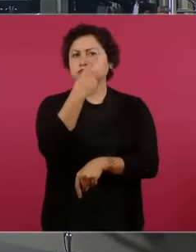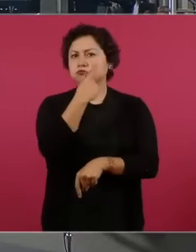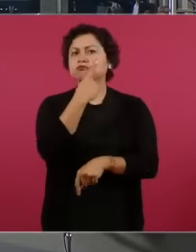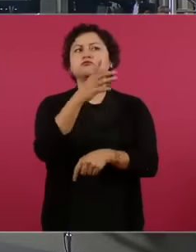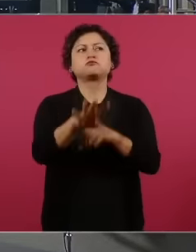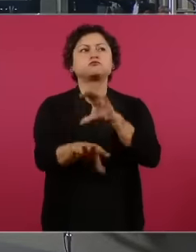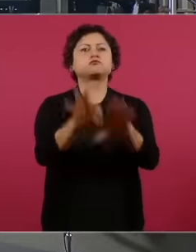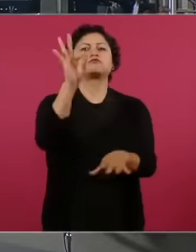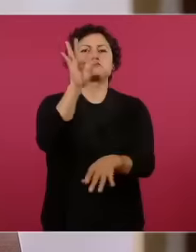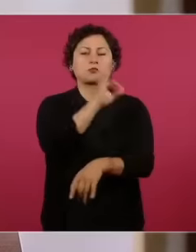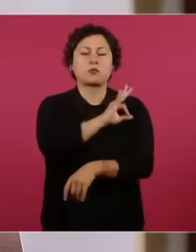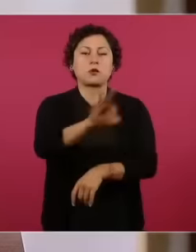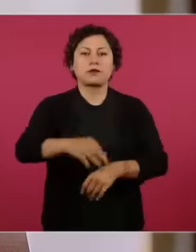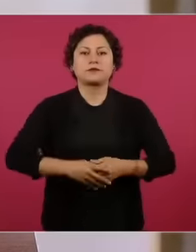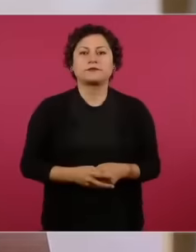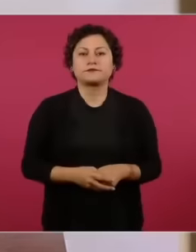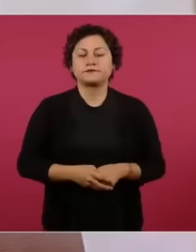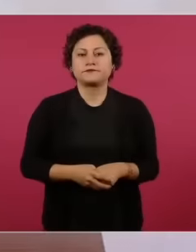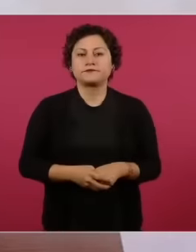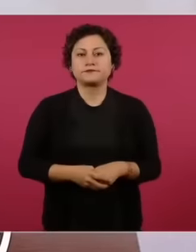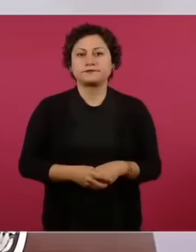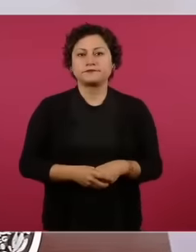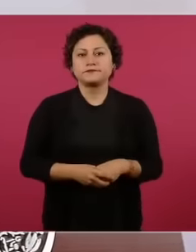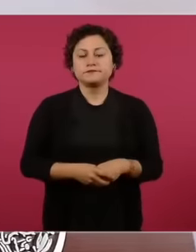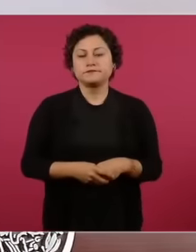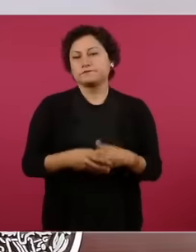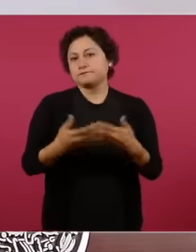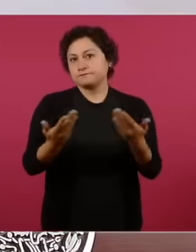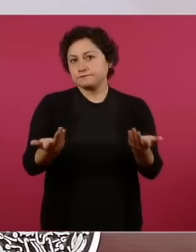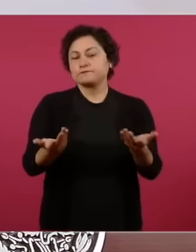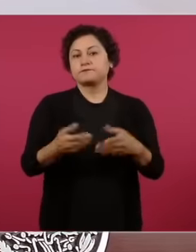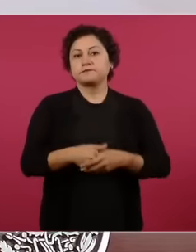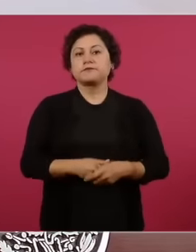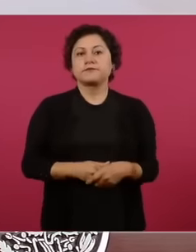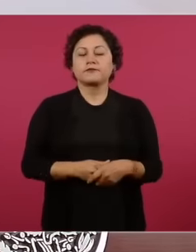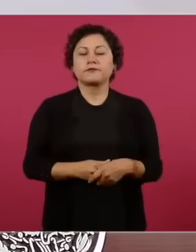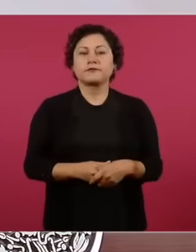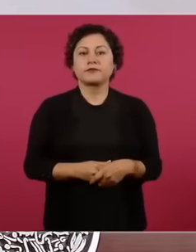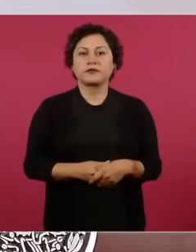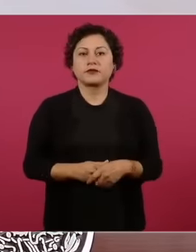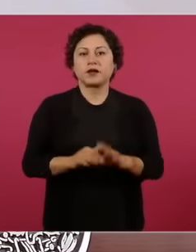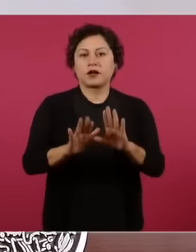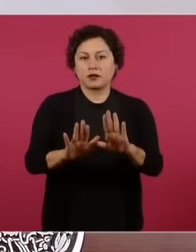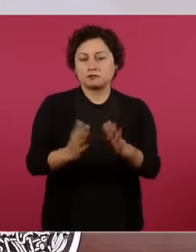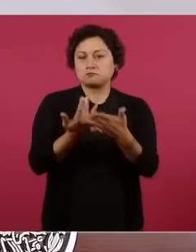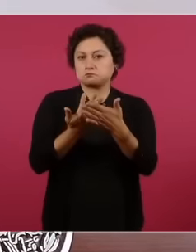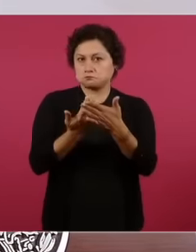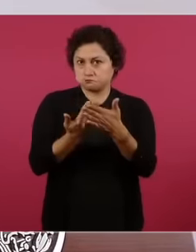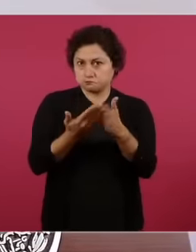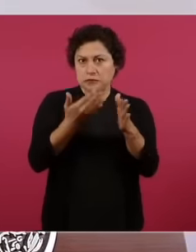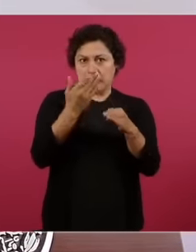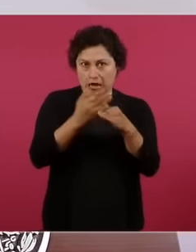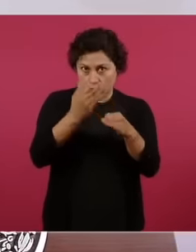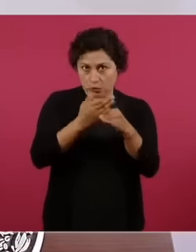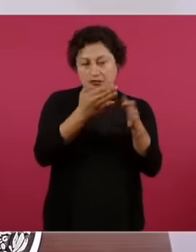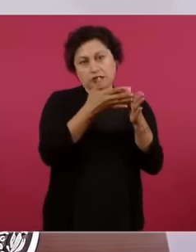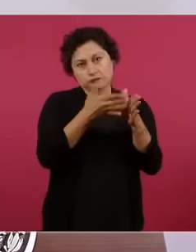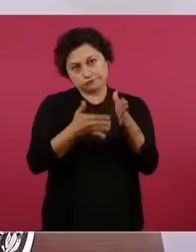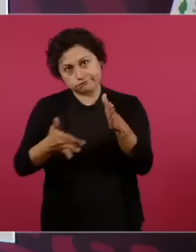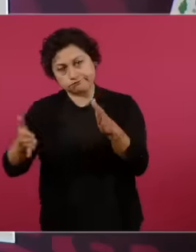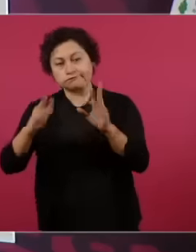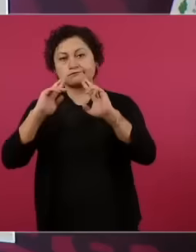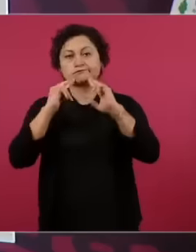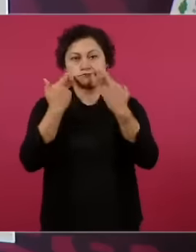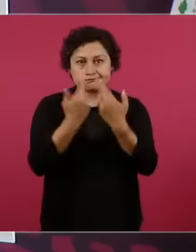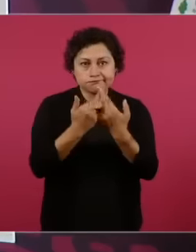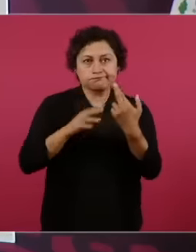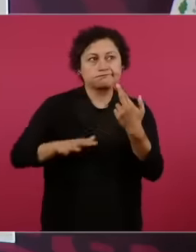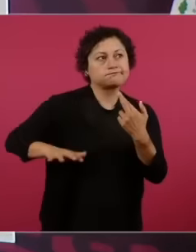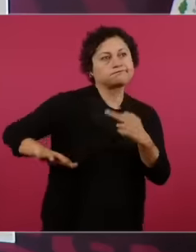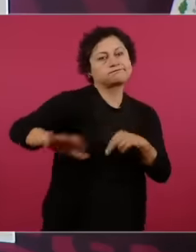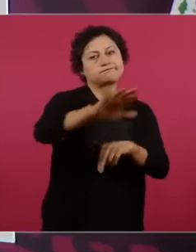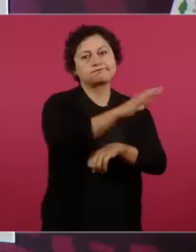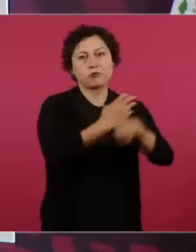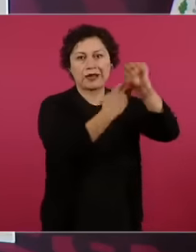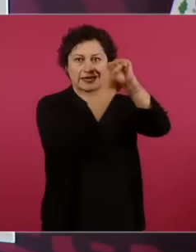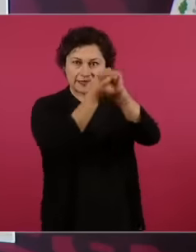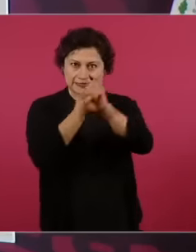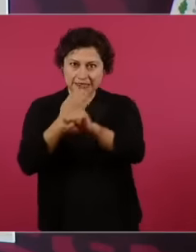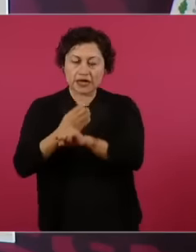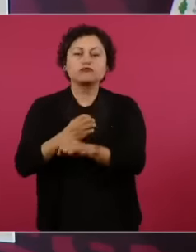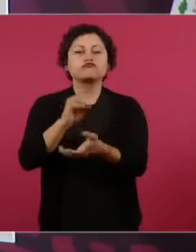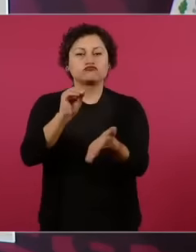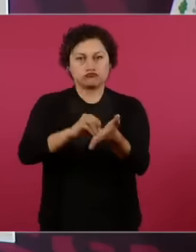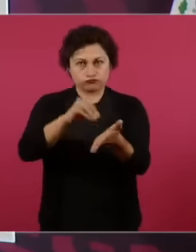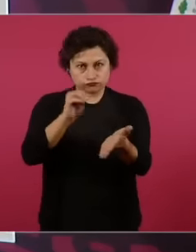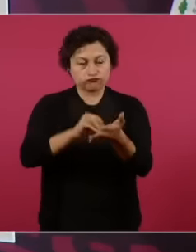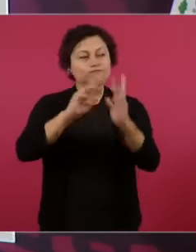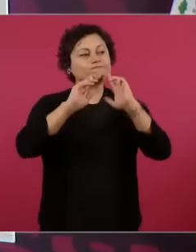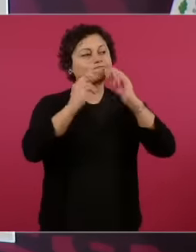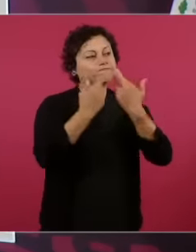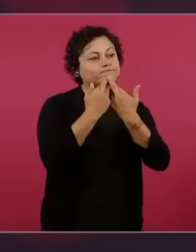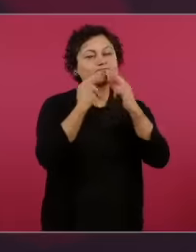for the whole process to finish Because meetings are being held in all the states,